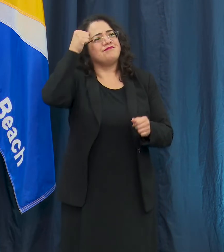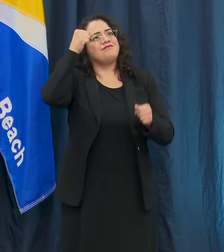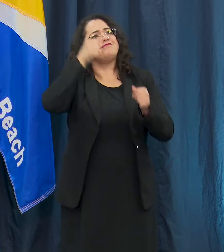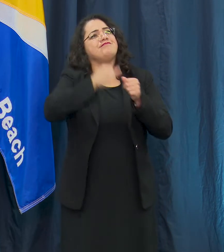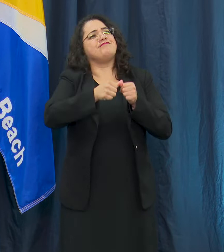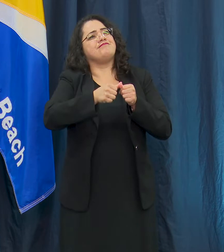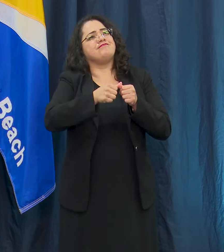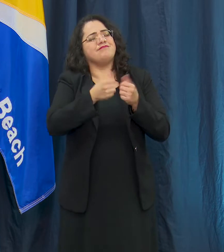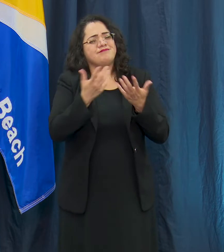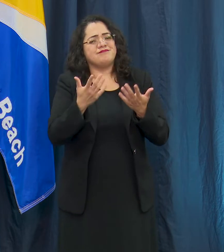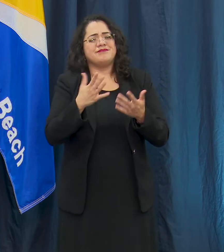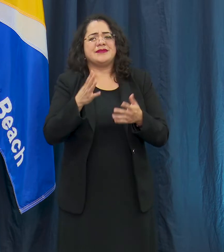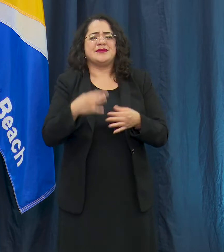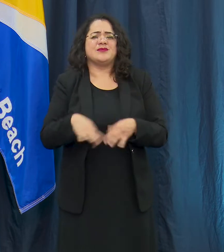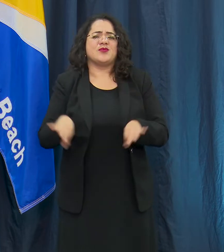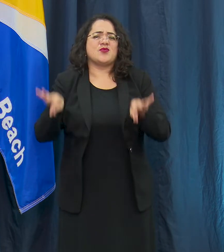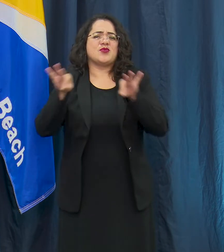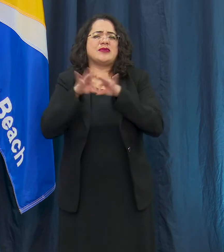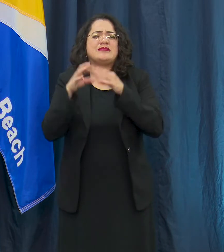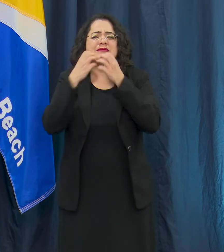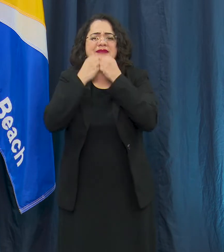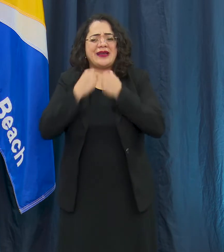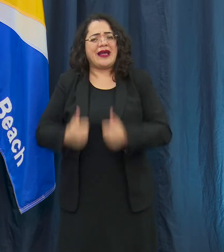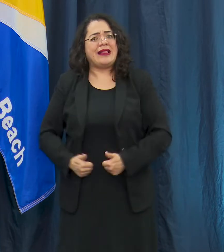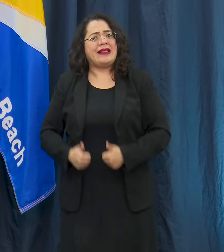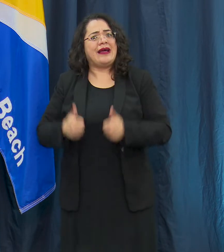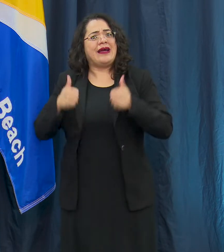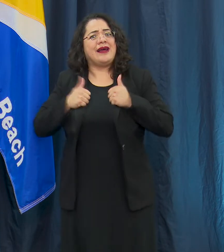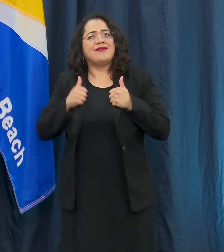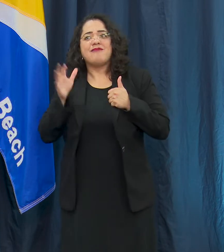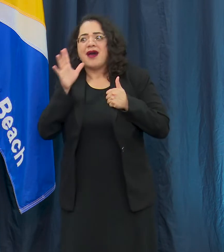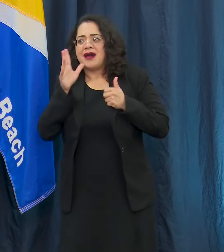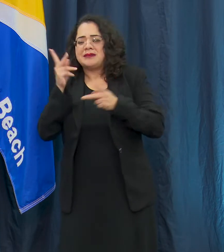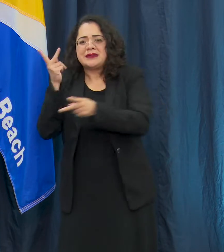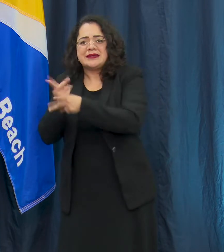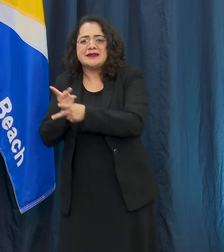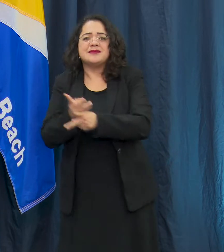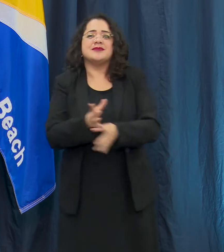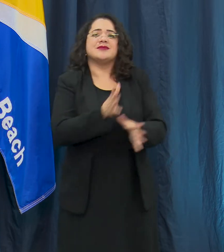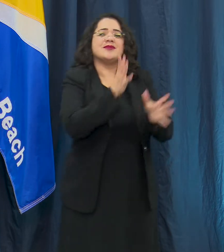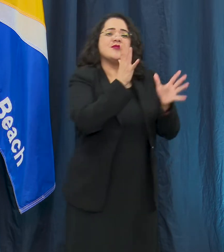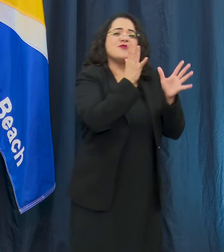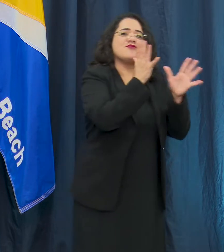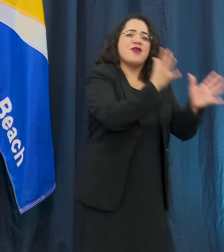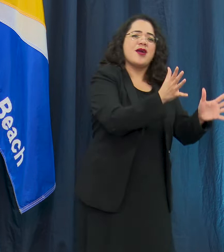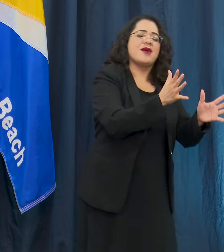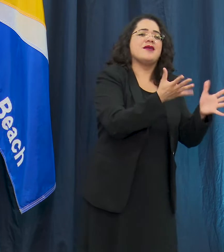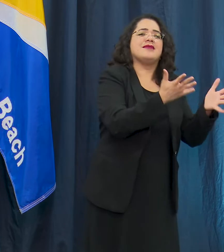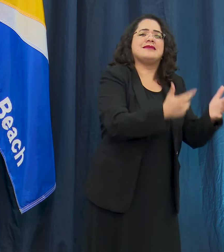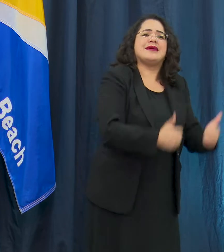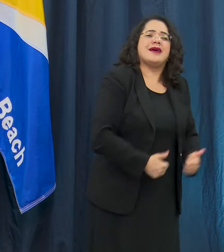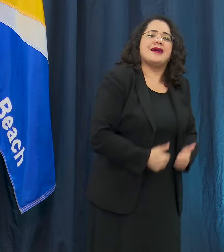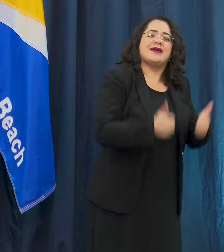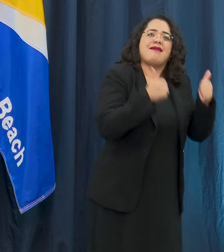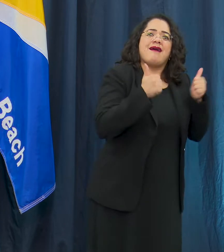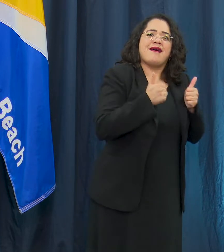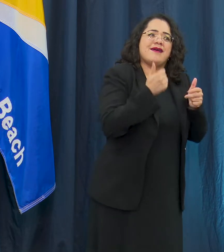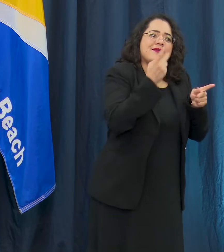want to keep them safe so the more distancing that we can do especially if we know that we have been out with other individuals, that's probably one of the